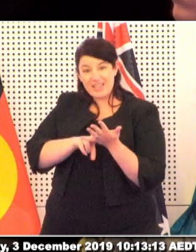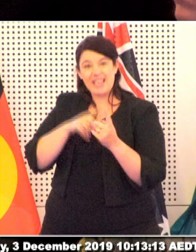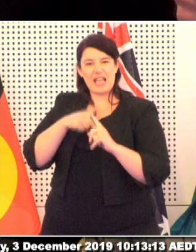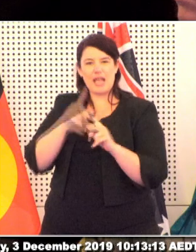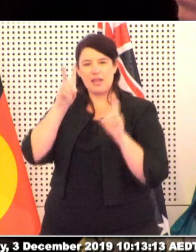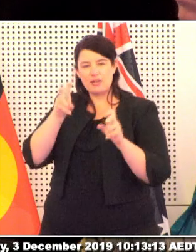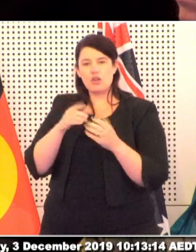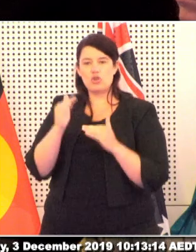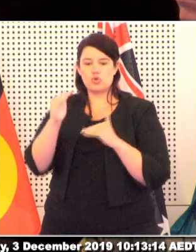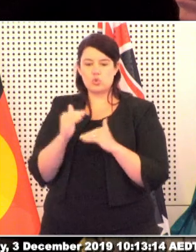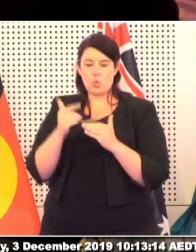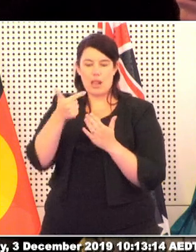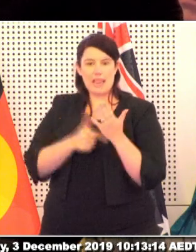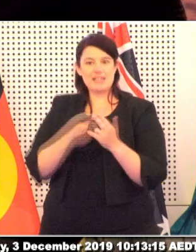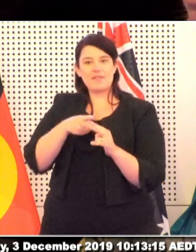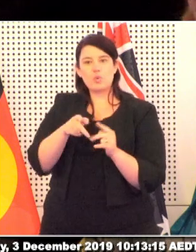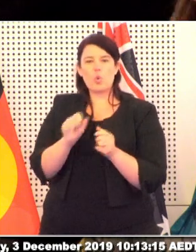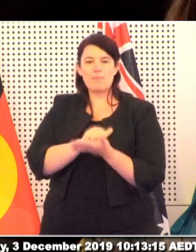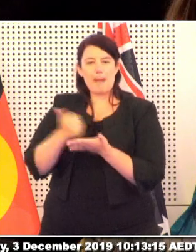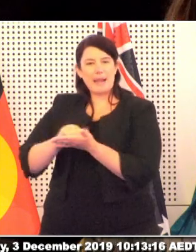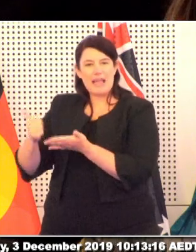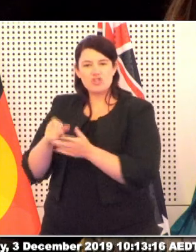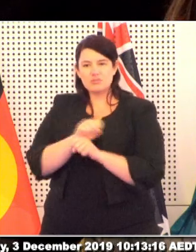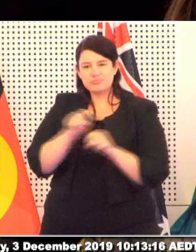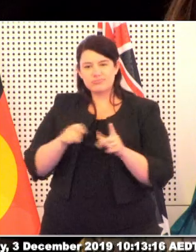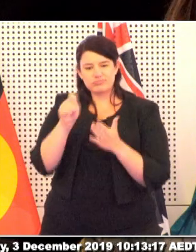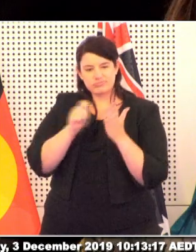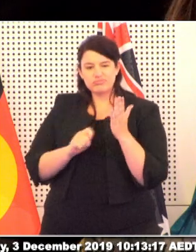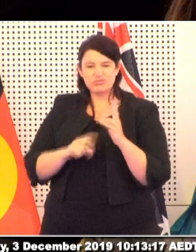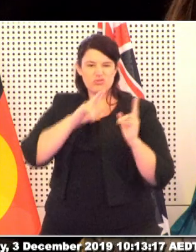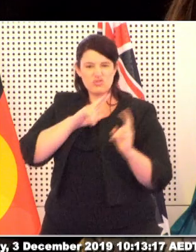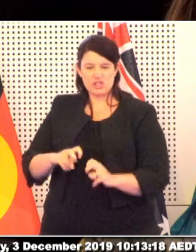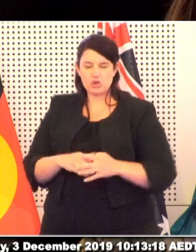as a short list of your publications at paragraphs 9 and 10. Yes.